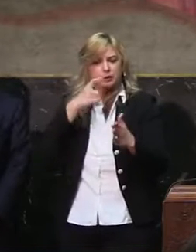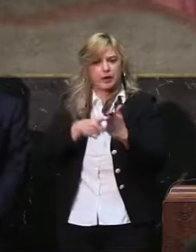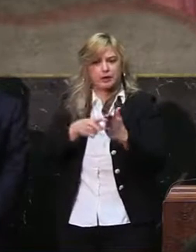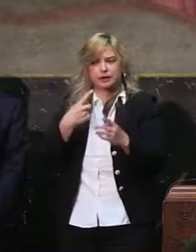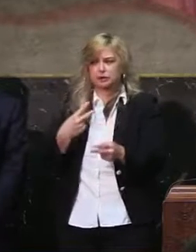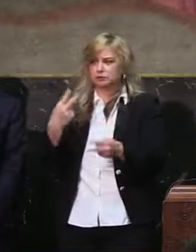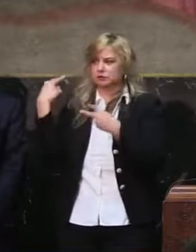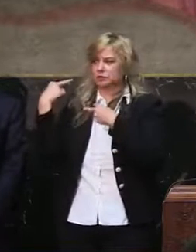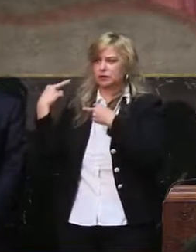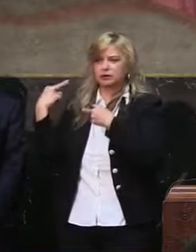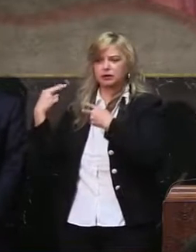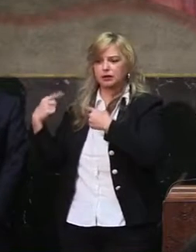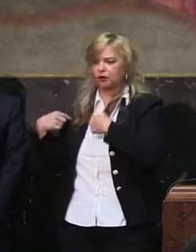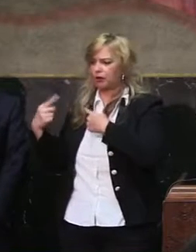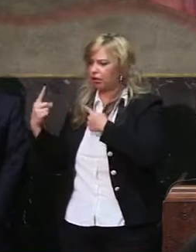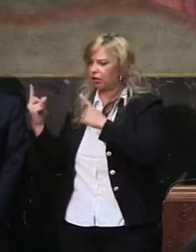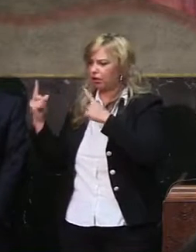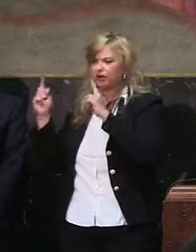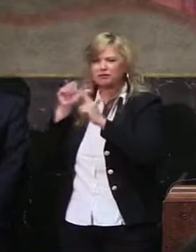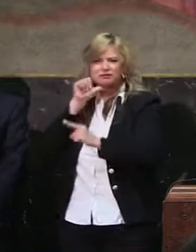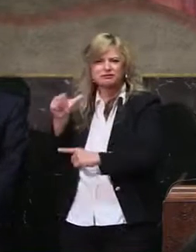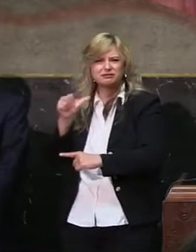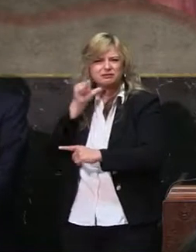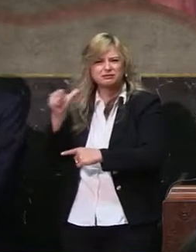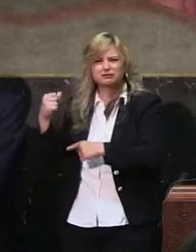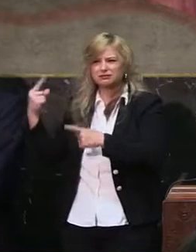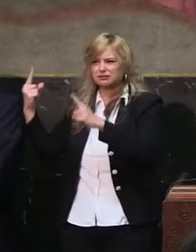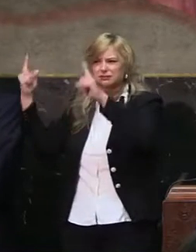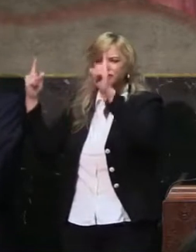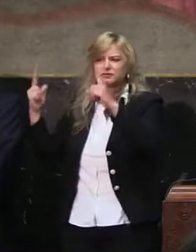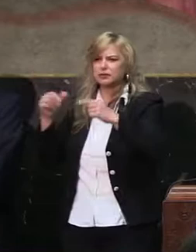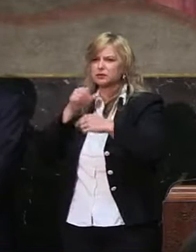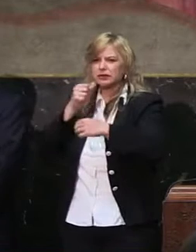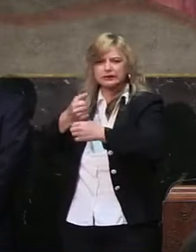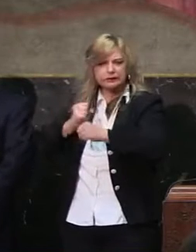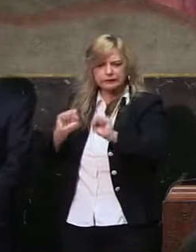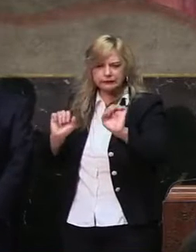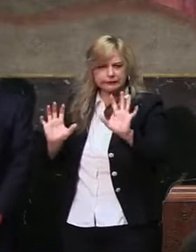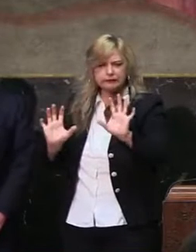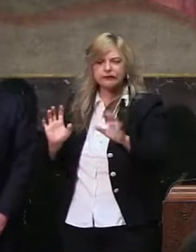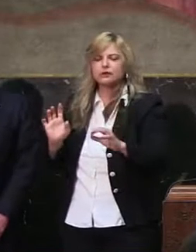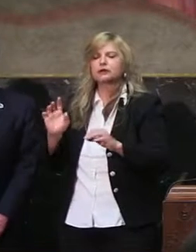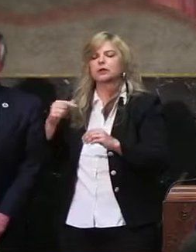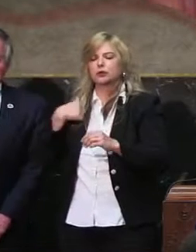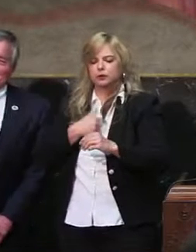safer and so the reforms that we put in place over the next several weeks